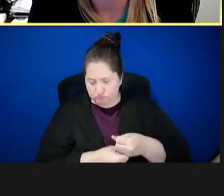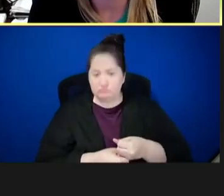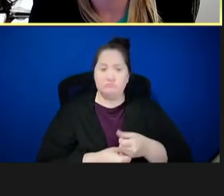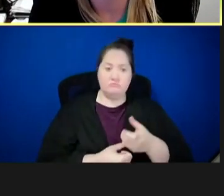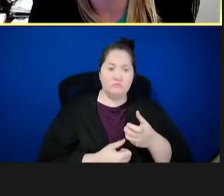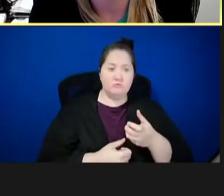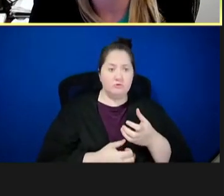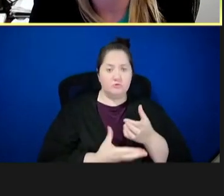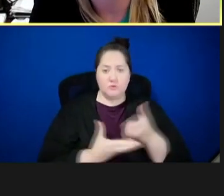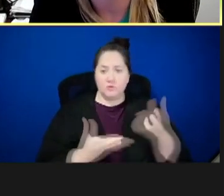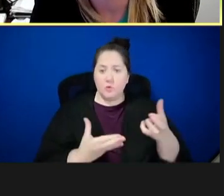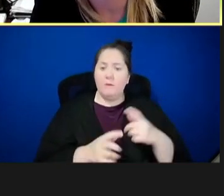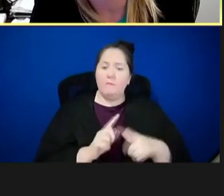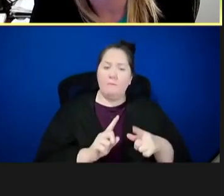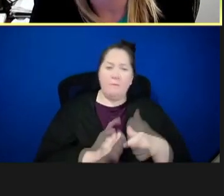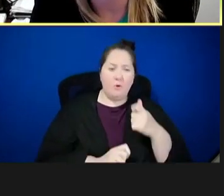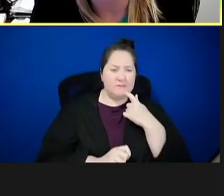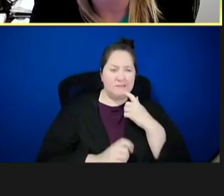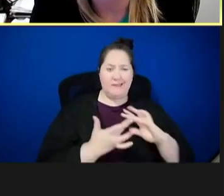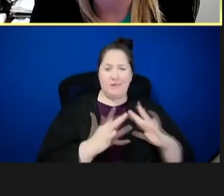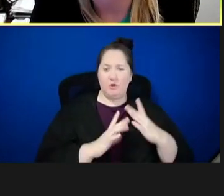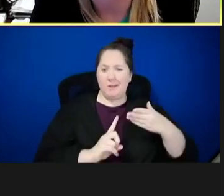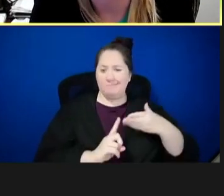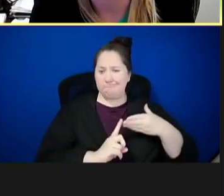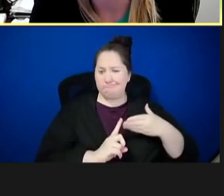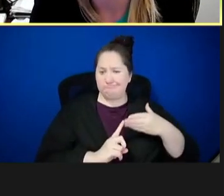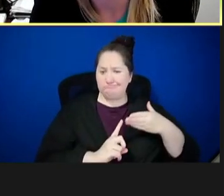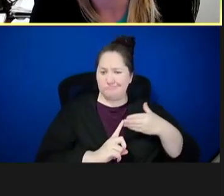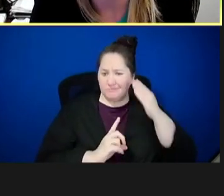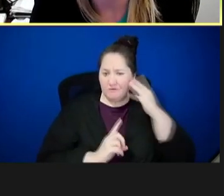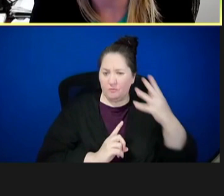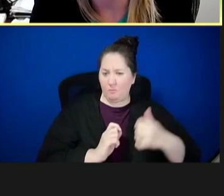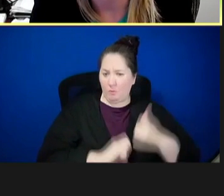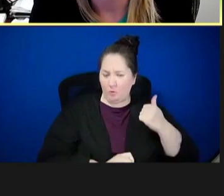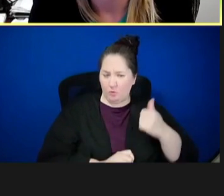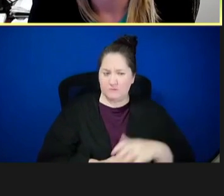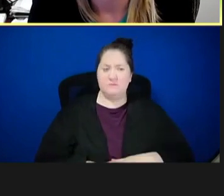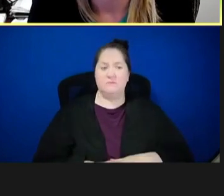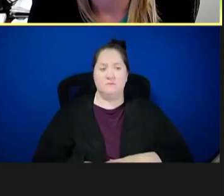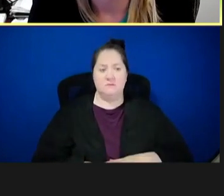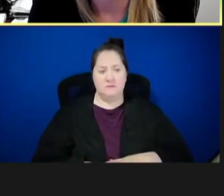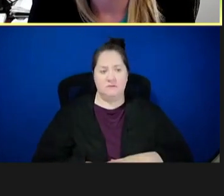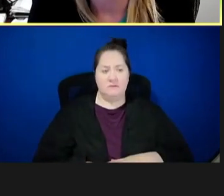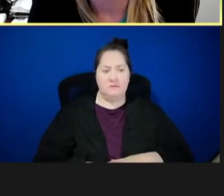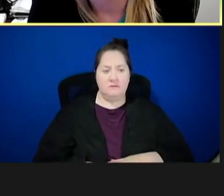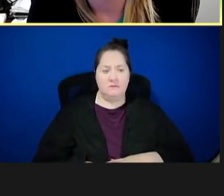of them said that the Internet was their primary source of information. One participant expressed